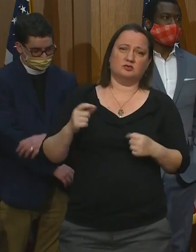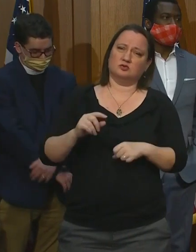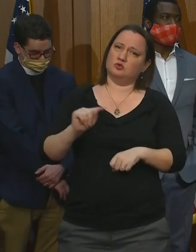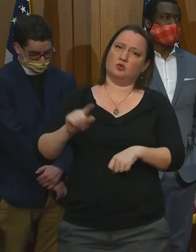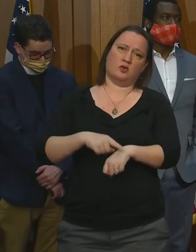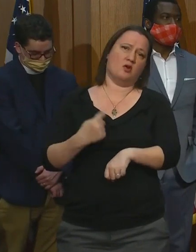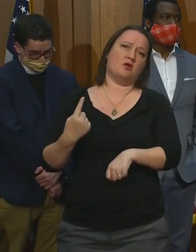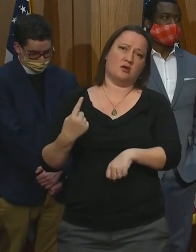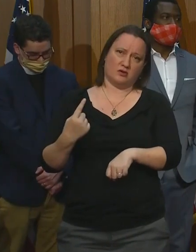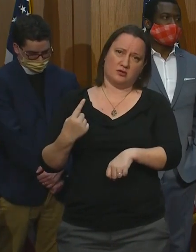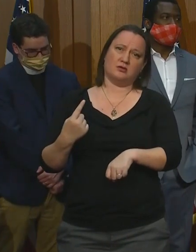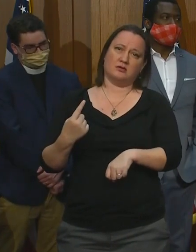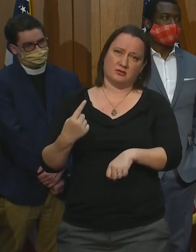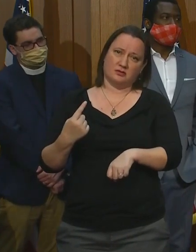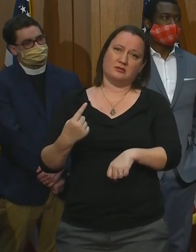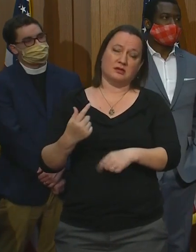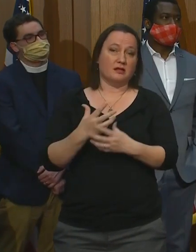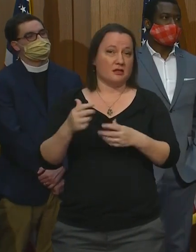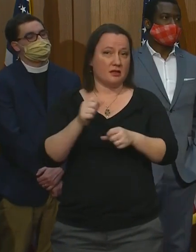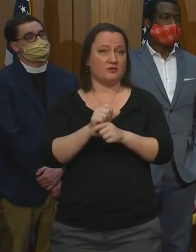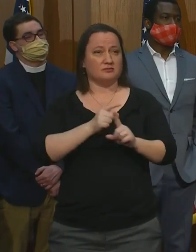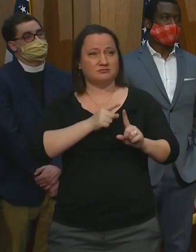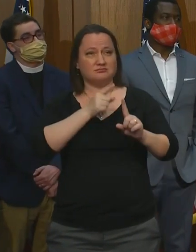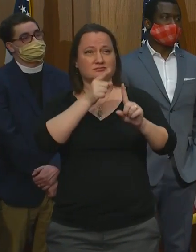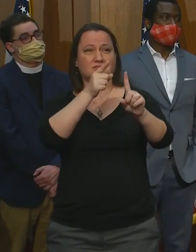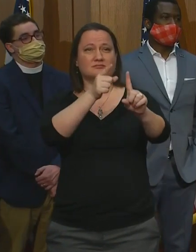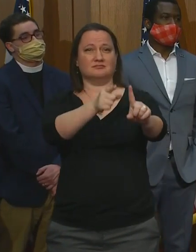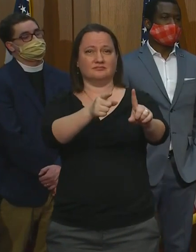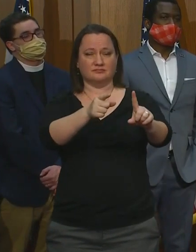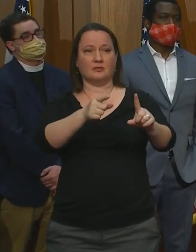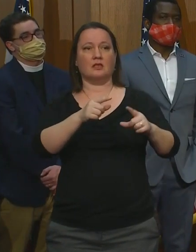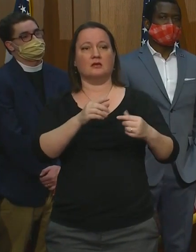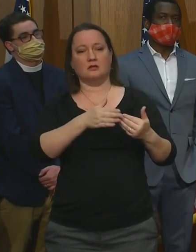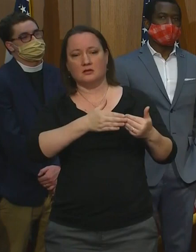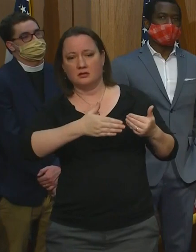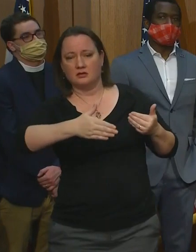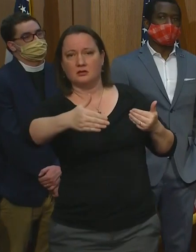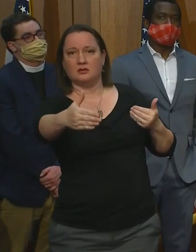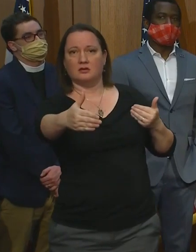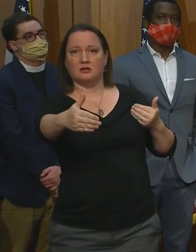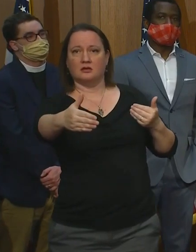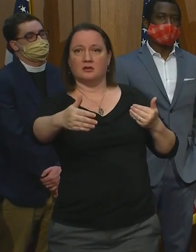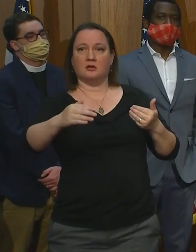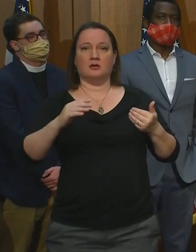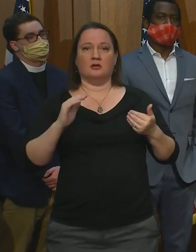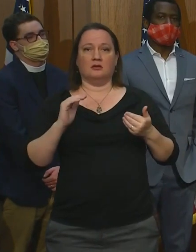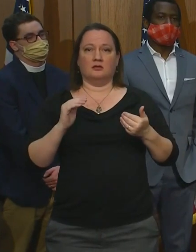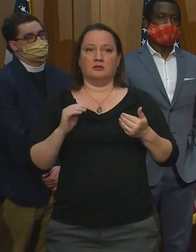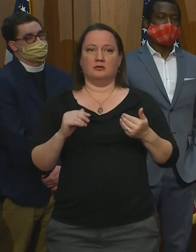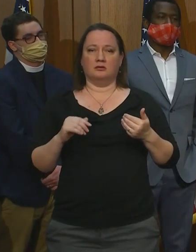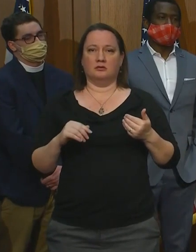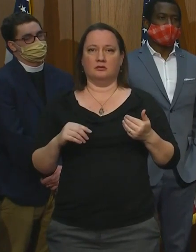FOR FAR TOO LONG. WE HAVE A LONG ROAD AHEAD OF US. BUT WE